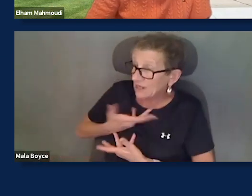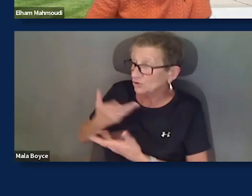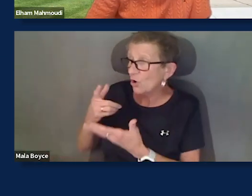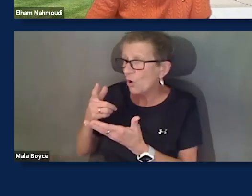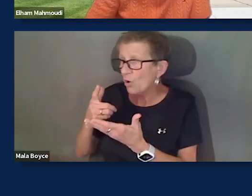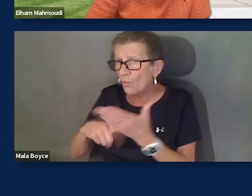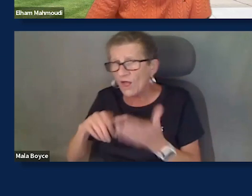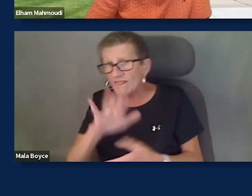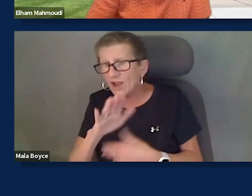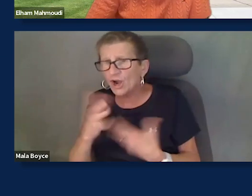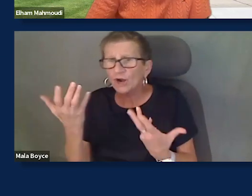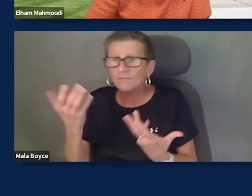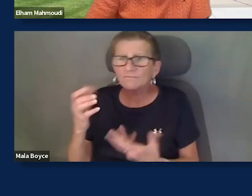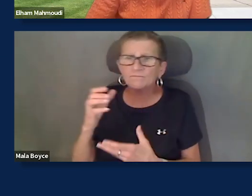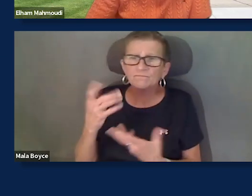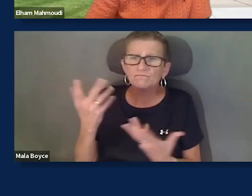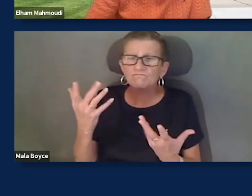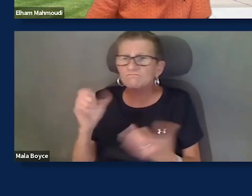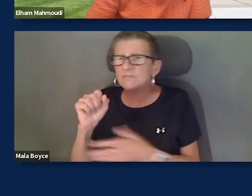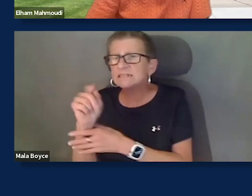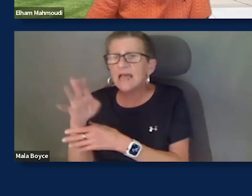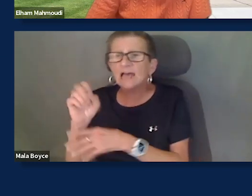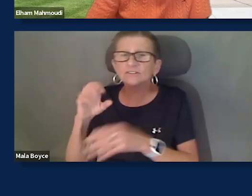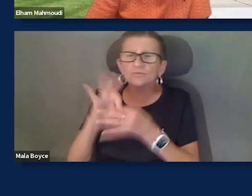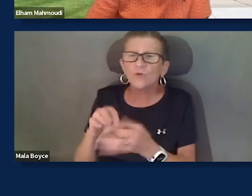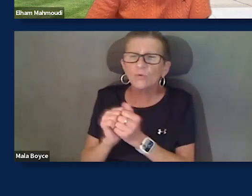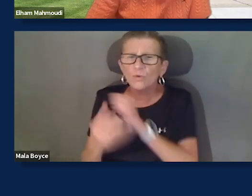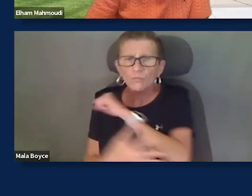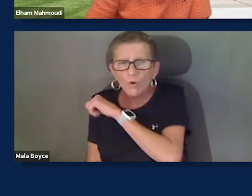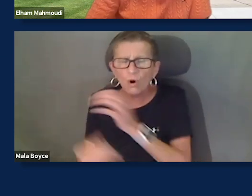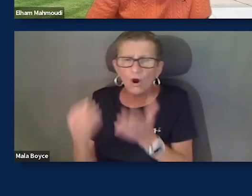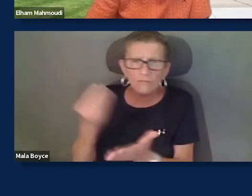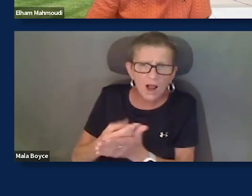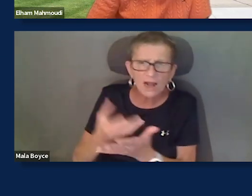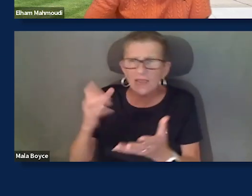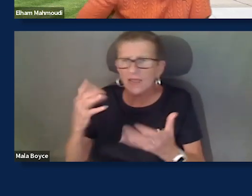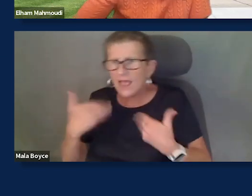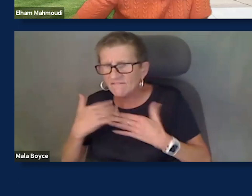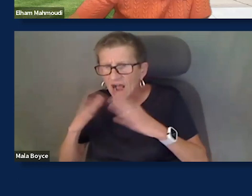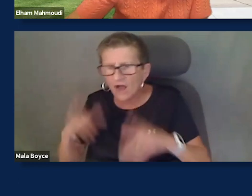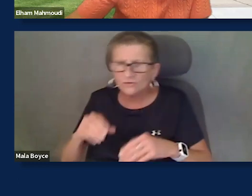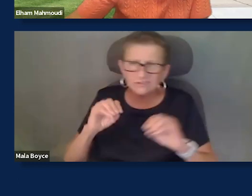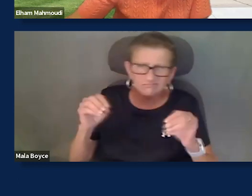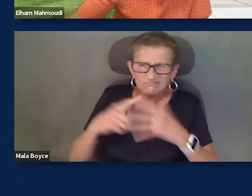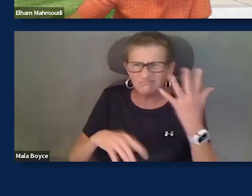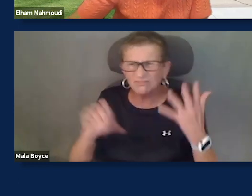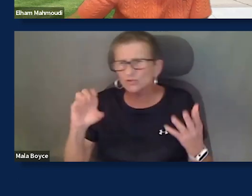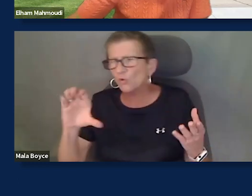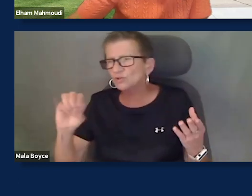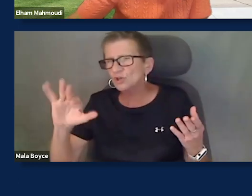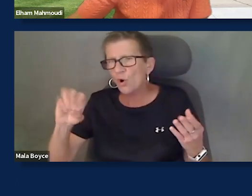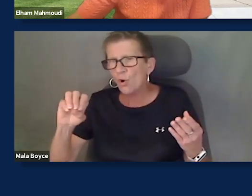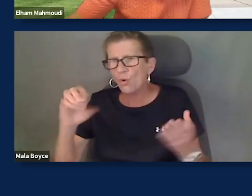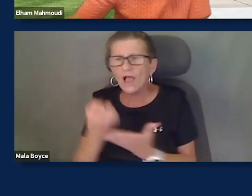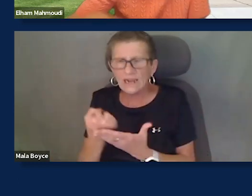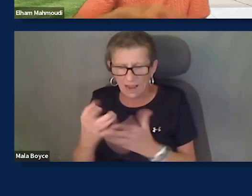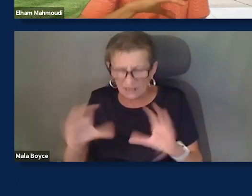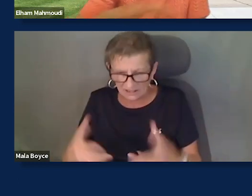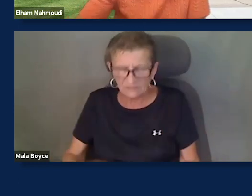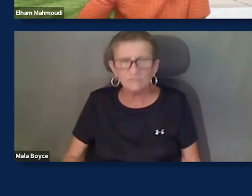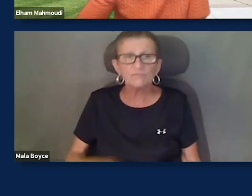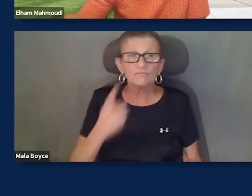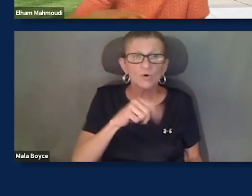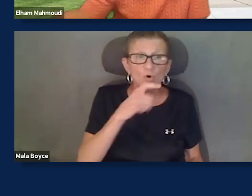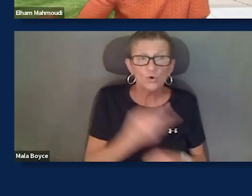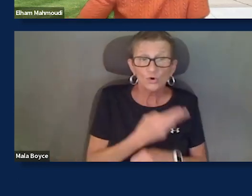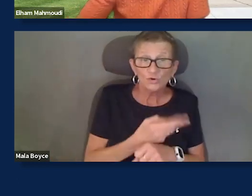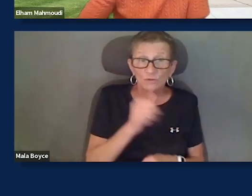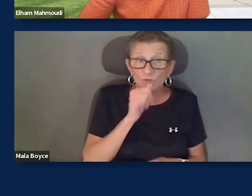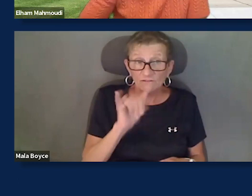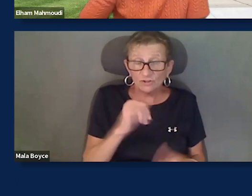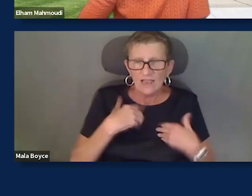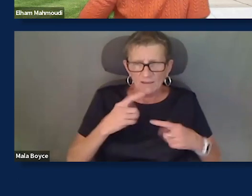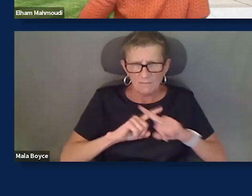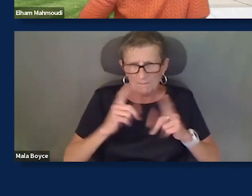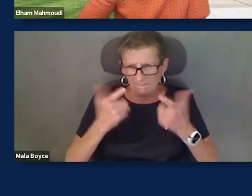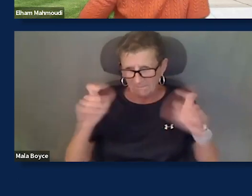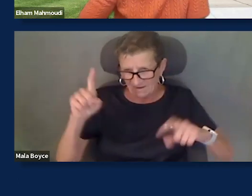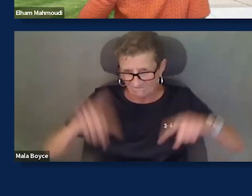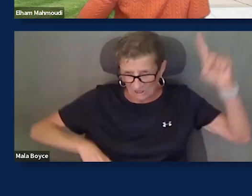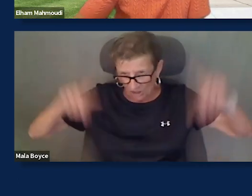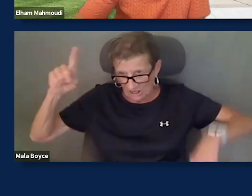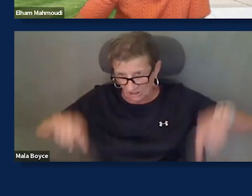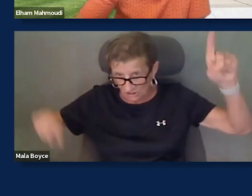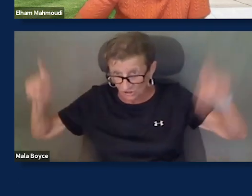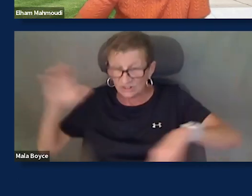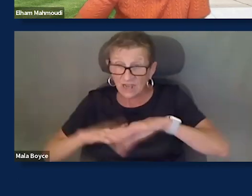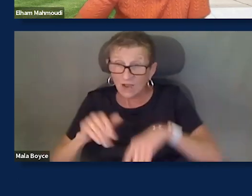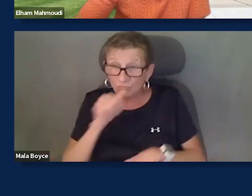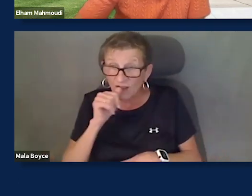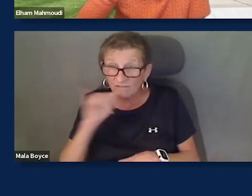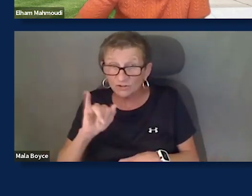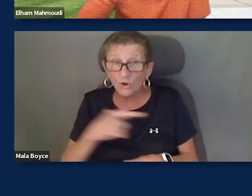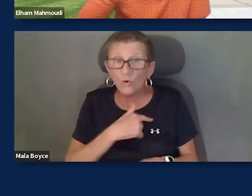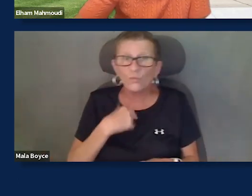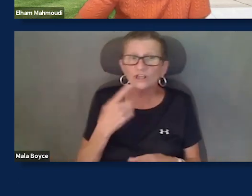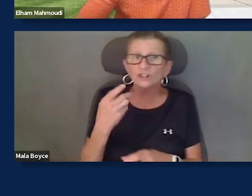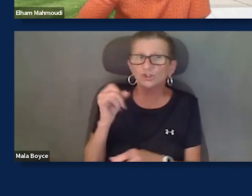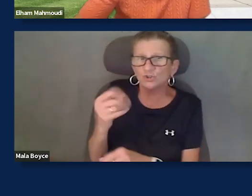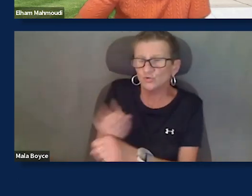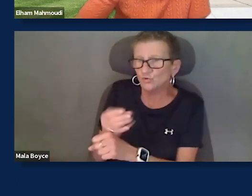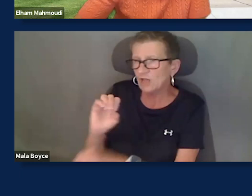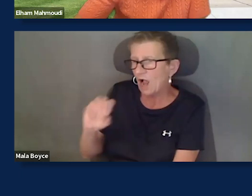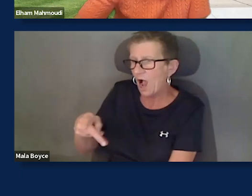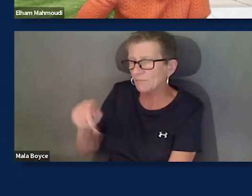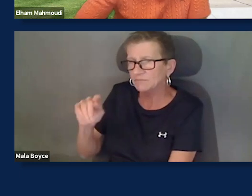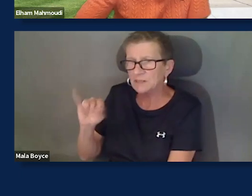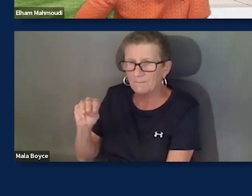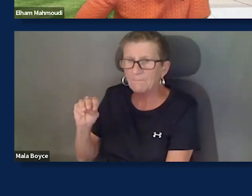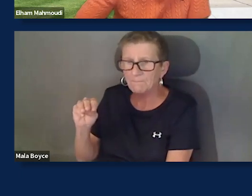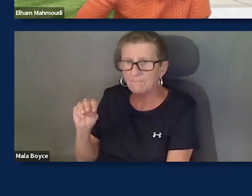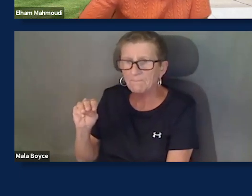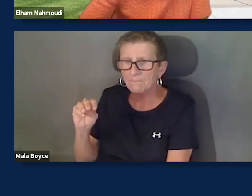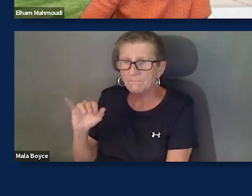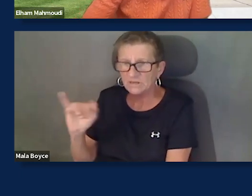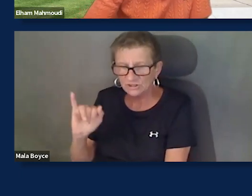The results may not be representative of the US population because what we use for private insurance, there are large variations among private insurance. We only use OptumInsight data, so that's not generalizable.